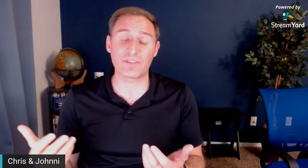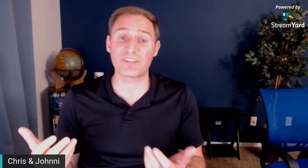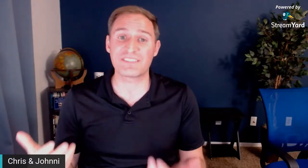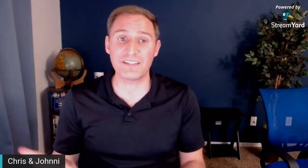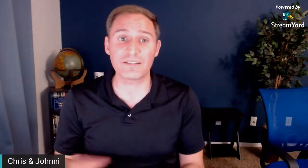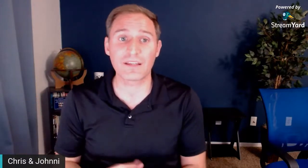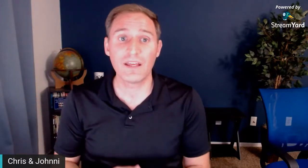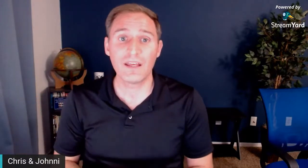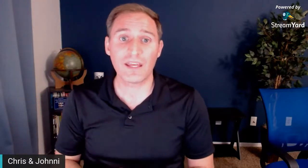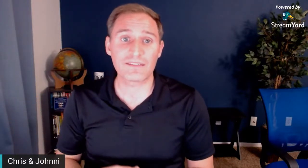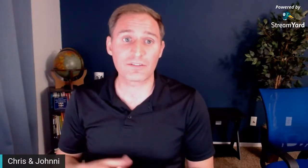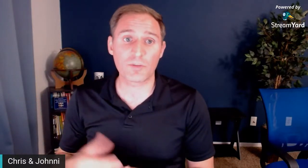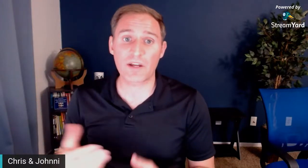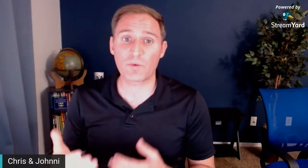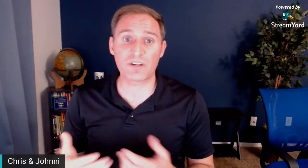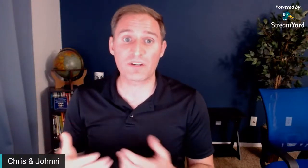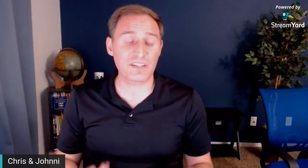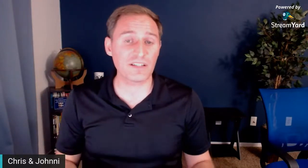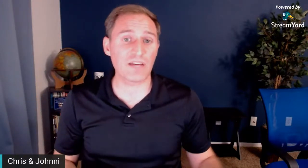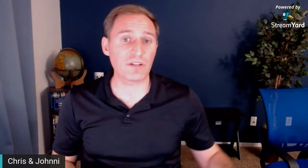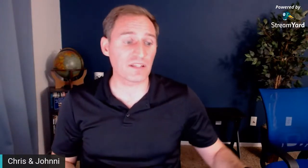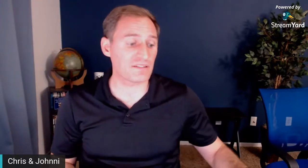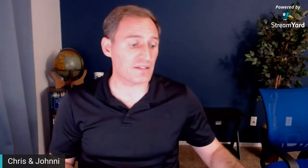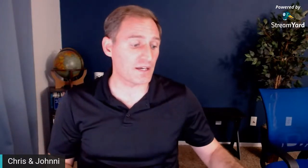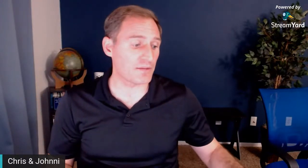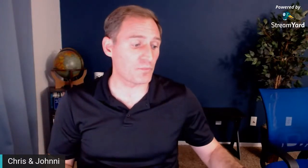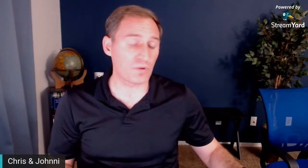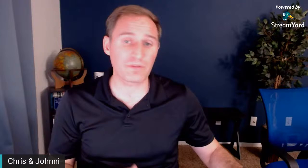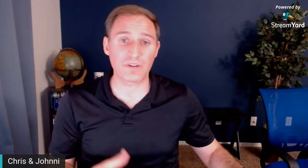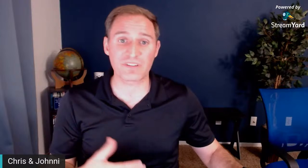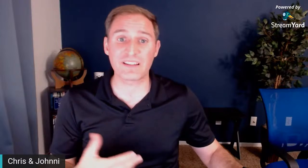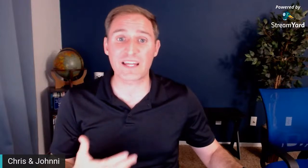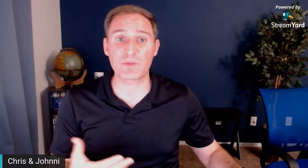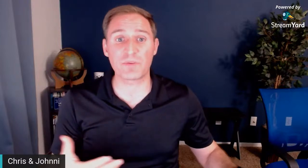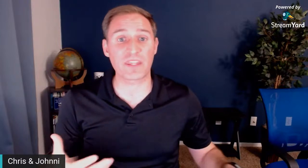very skilled and so no matter what your skill level is um there's a lot of people that you